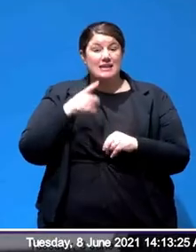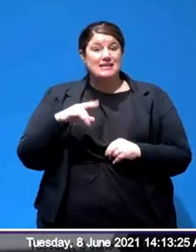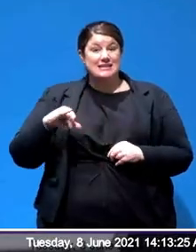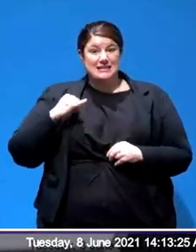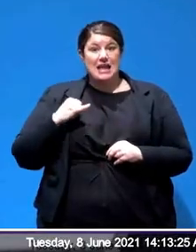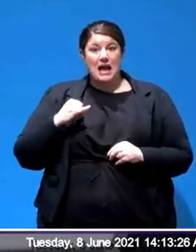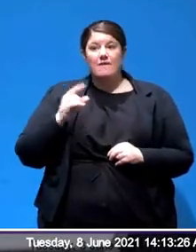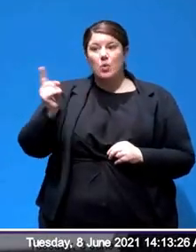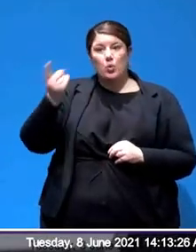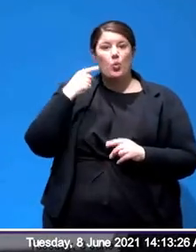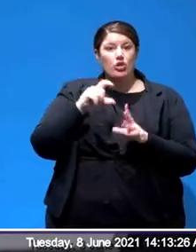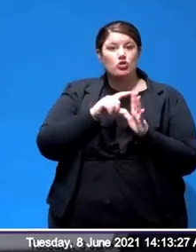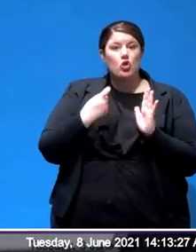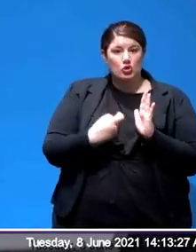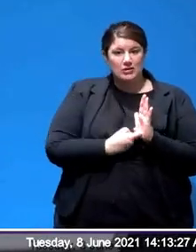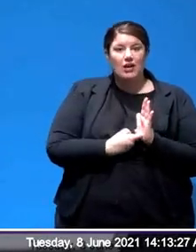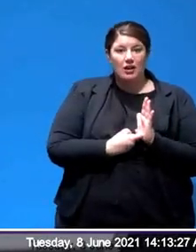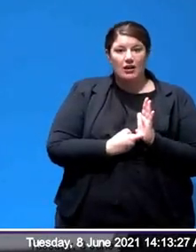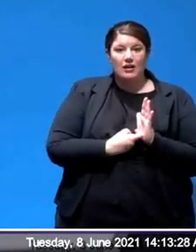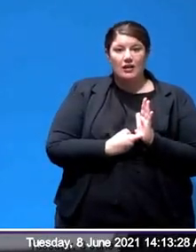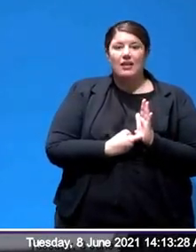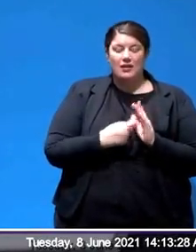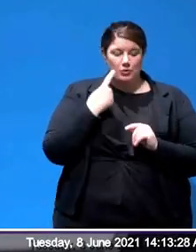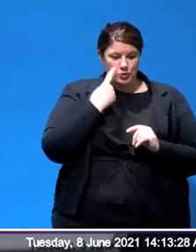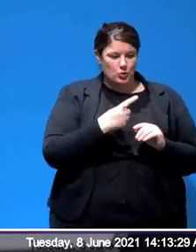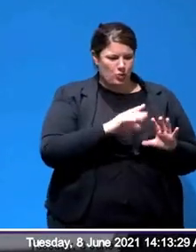locum, that's when the full bruise obviously had come out.